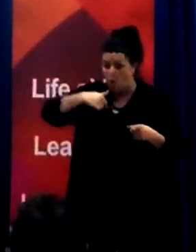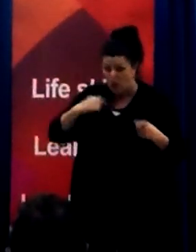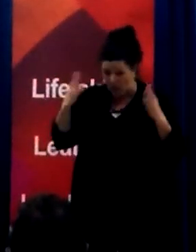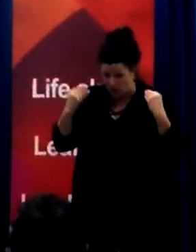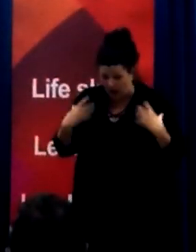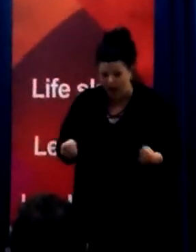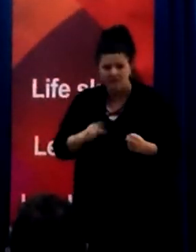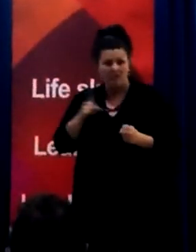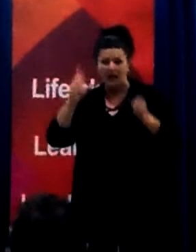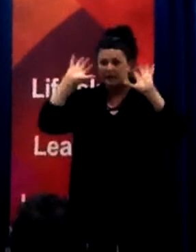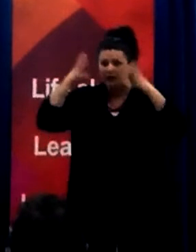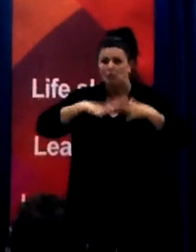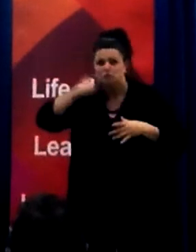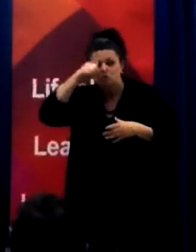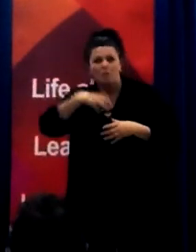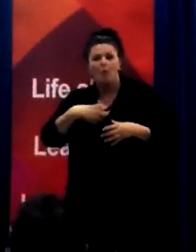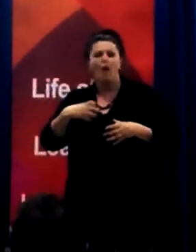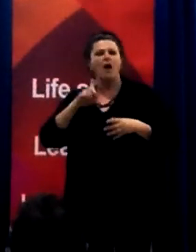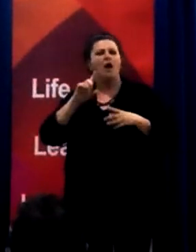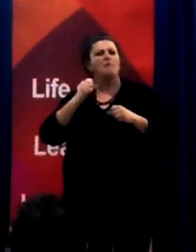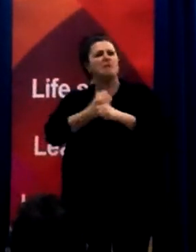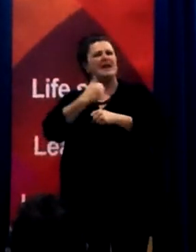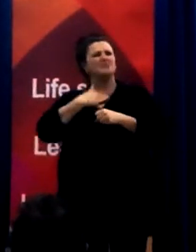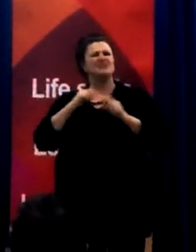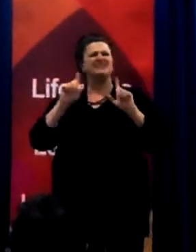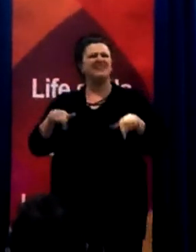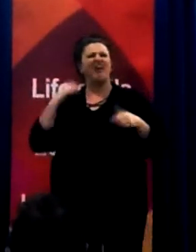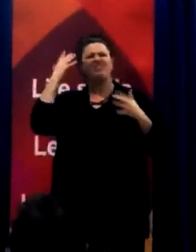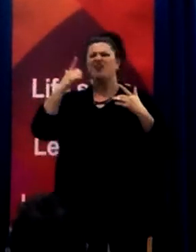in it really got me thinking, “Why was I worried about it?